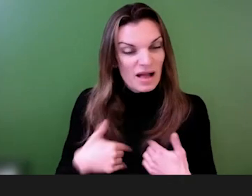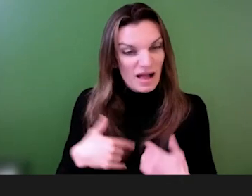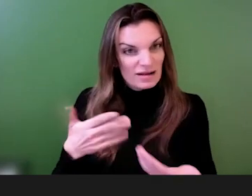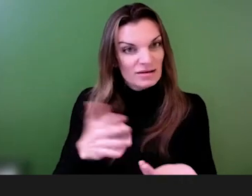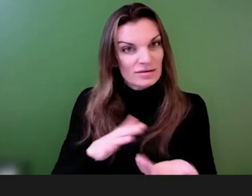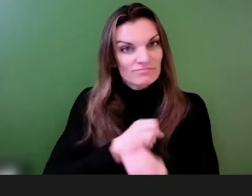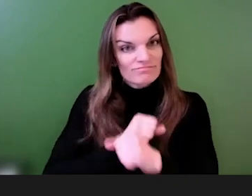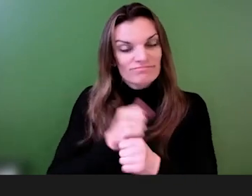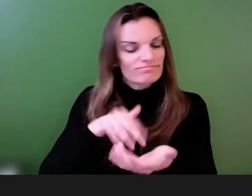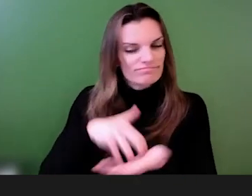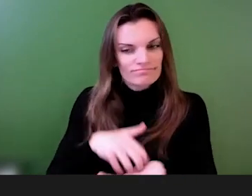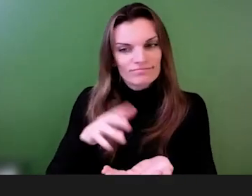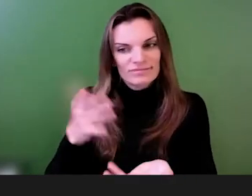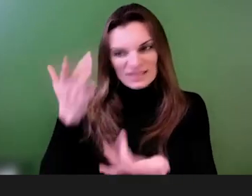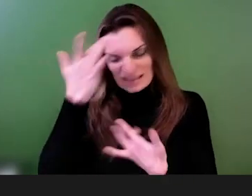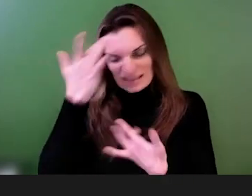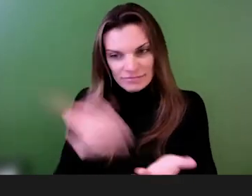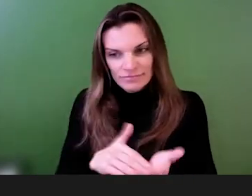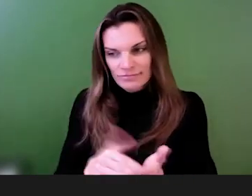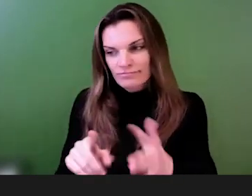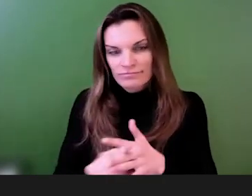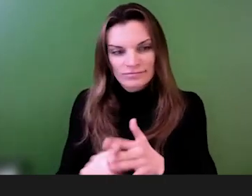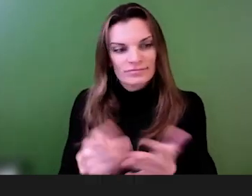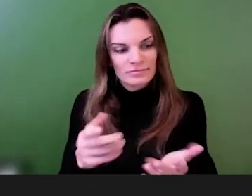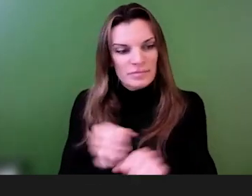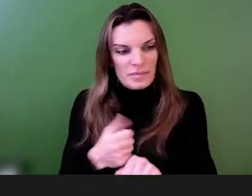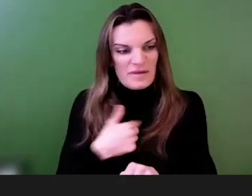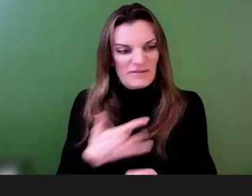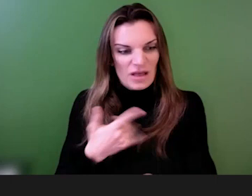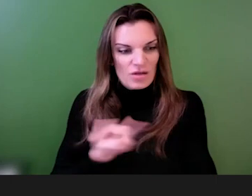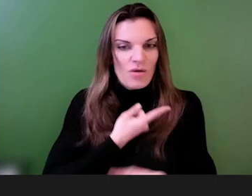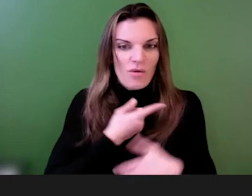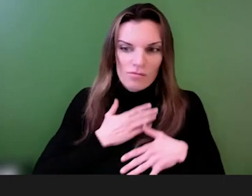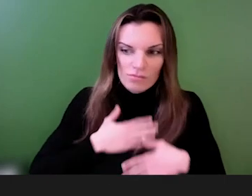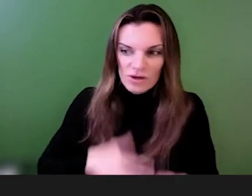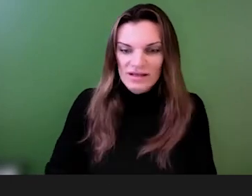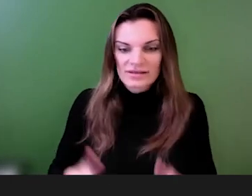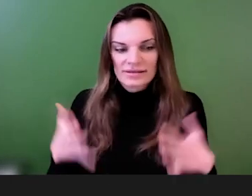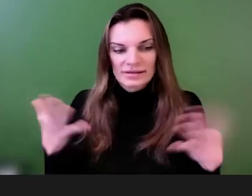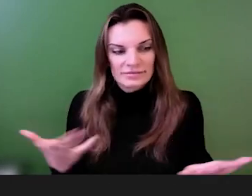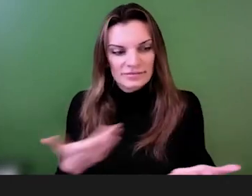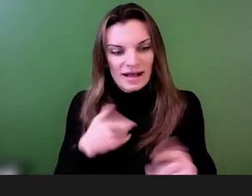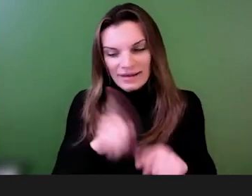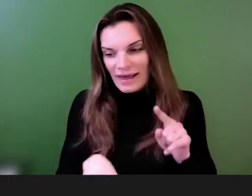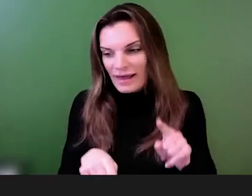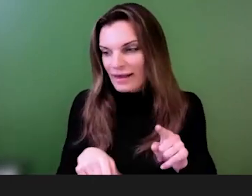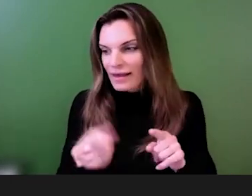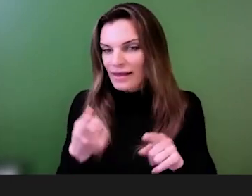effected and get sick a lot? So it's making me isolated. It's making me depressed. I can't go find another job. I got fired